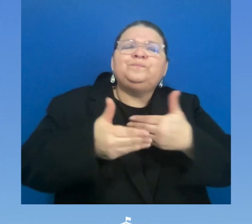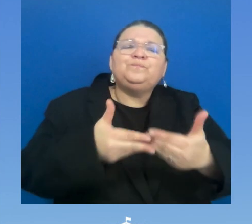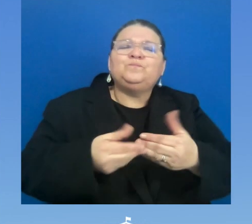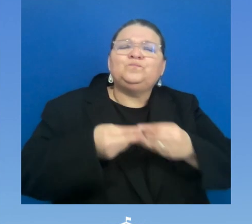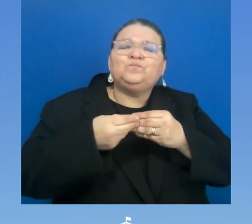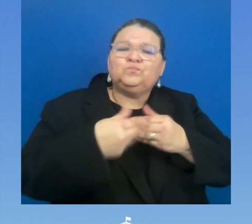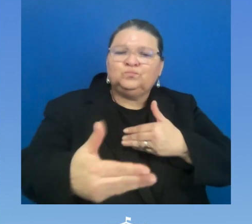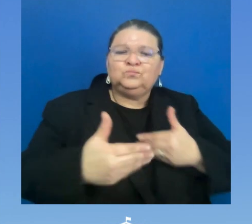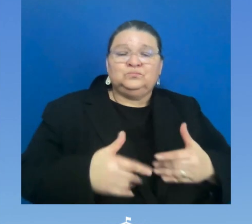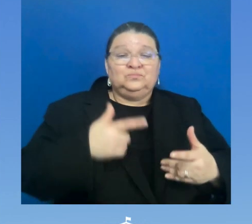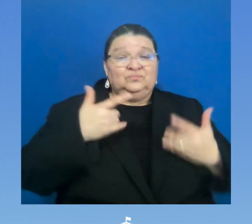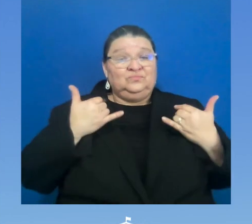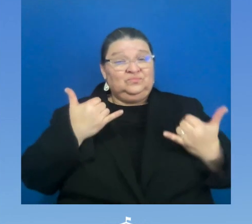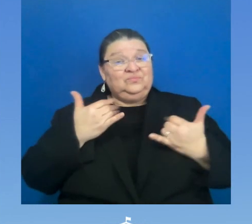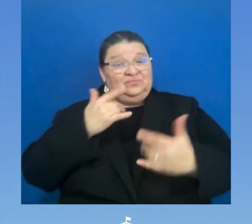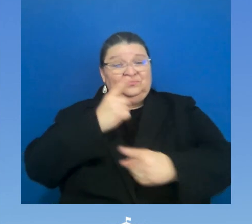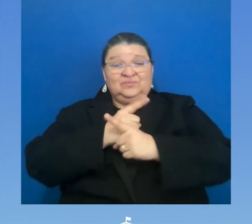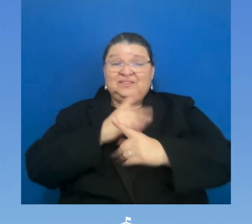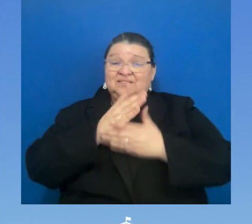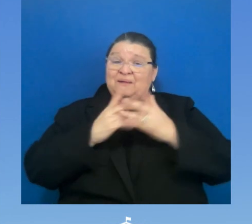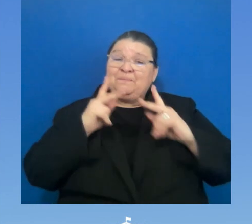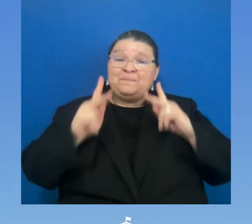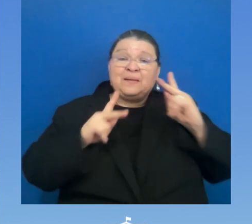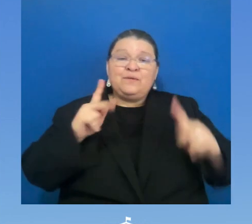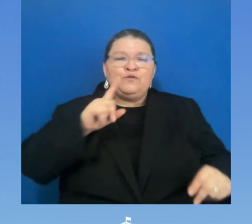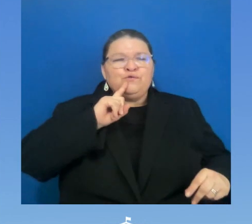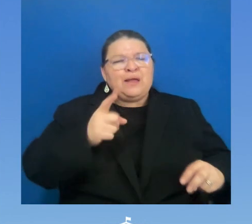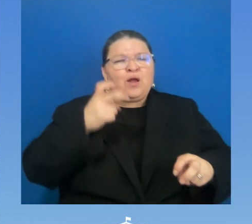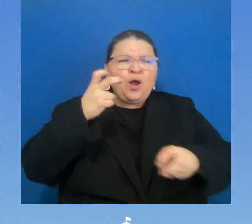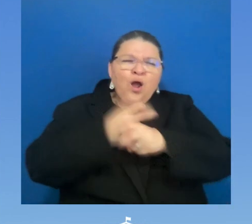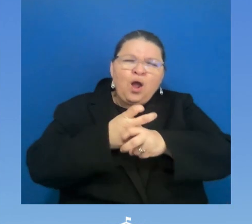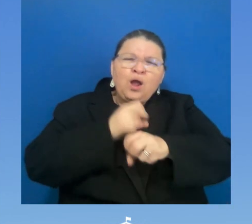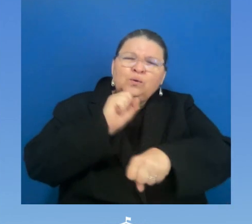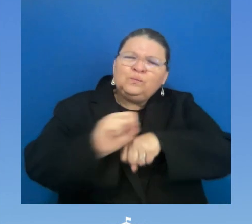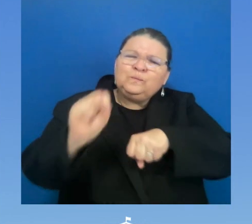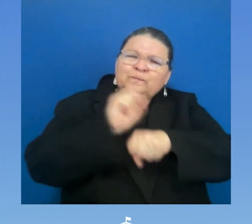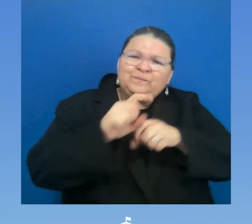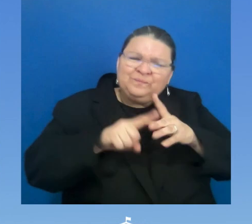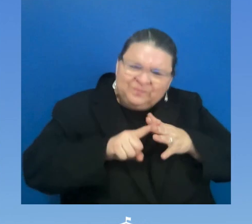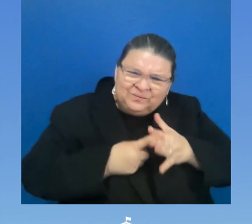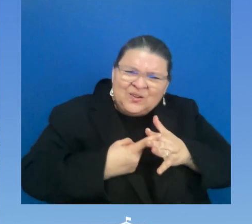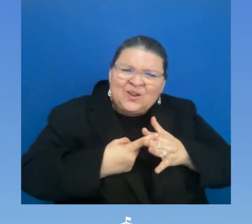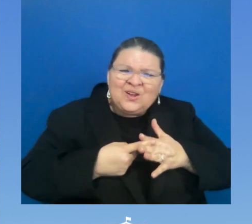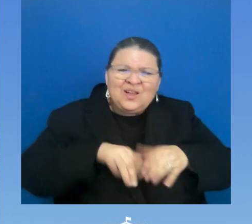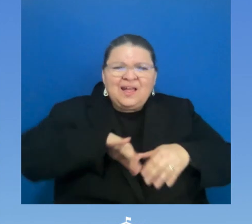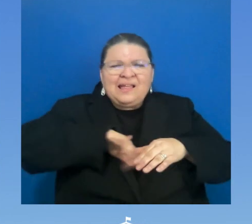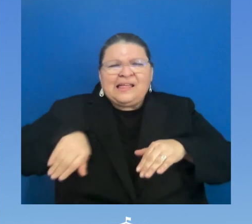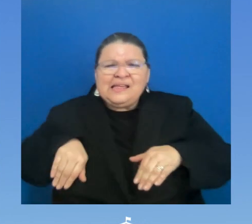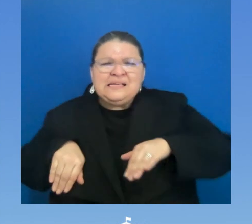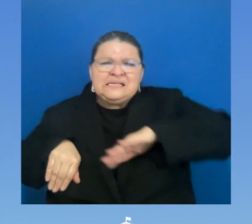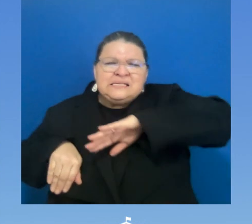and try and knock things down to achieve fairness, and then the next generation that has come through